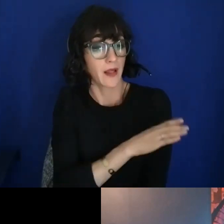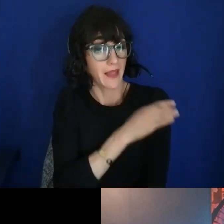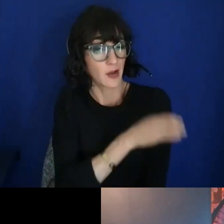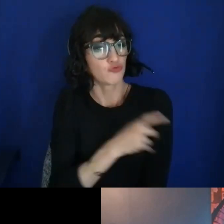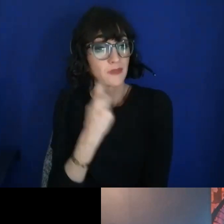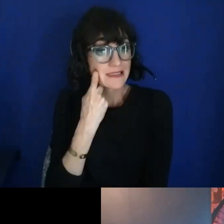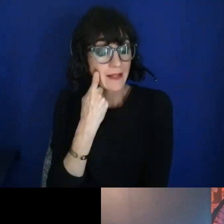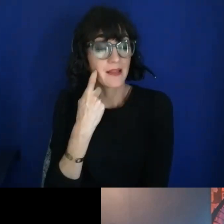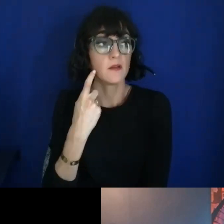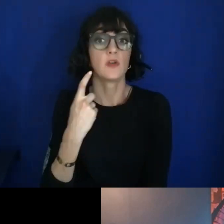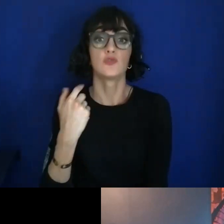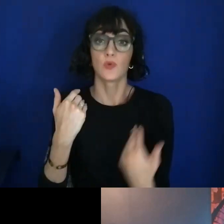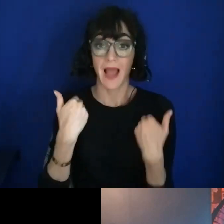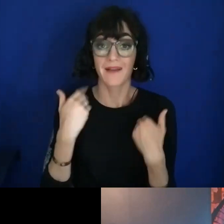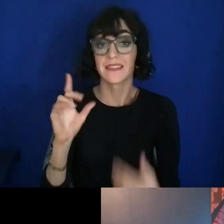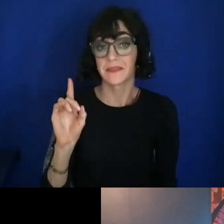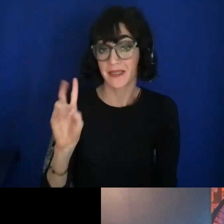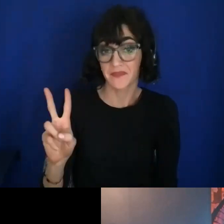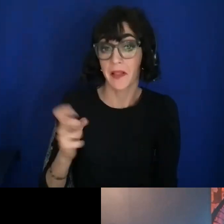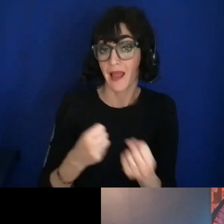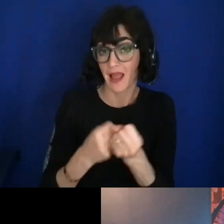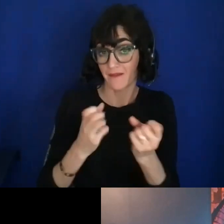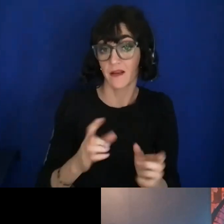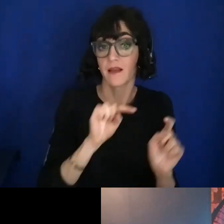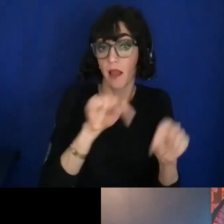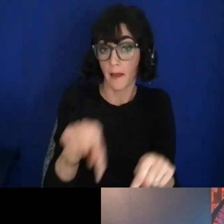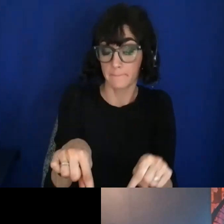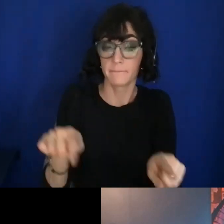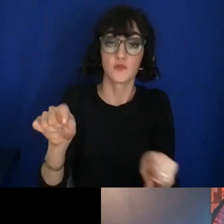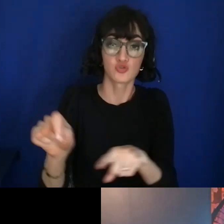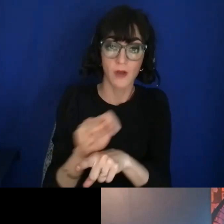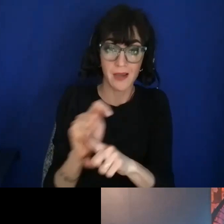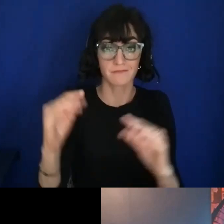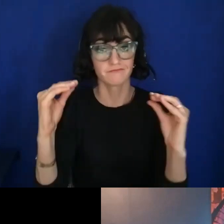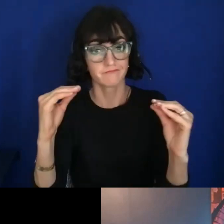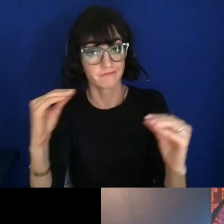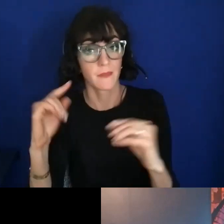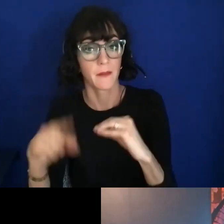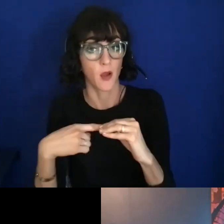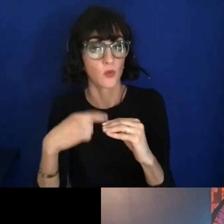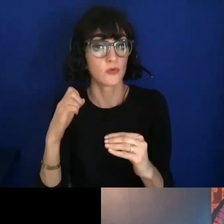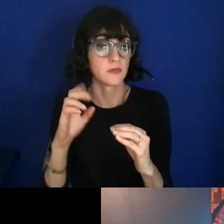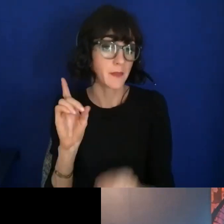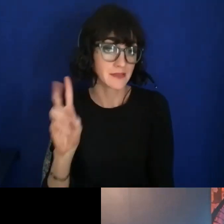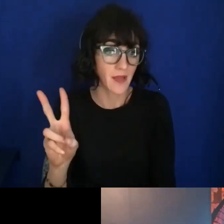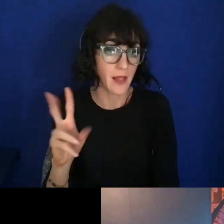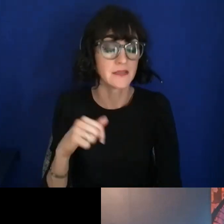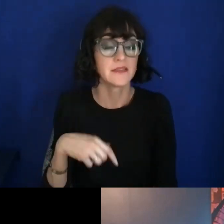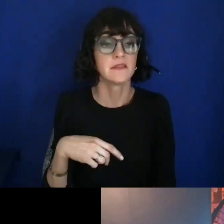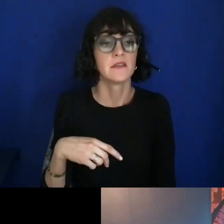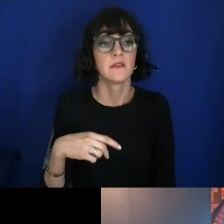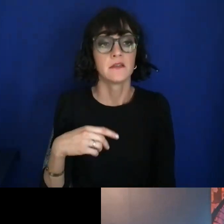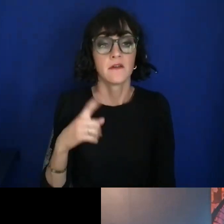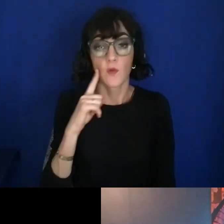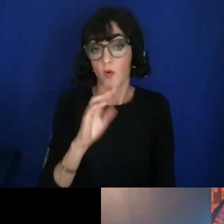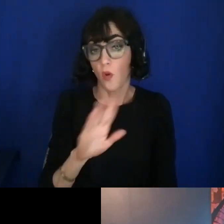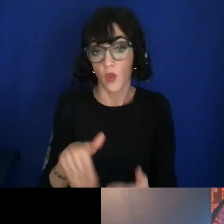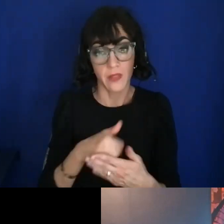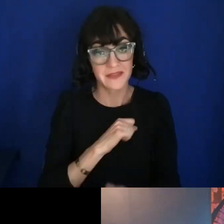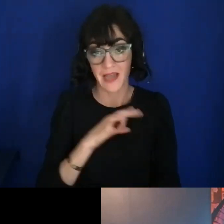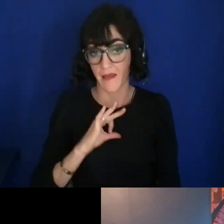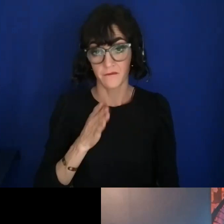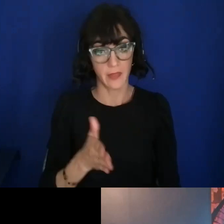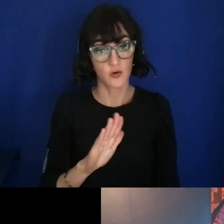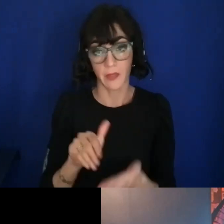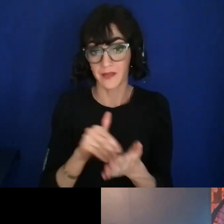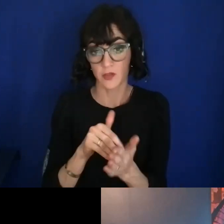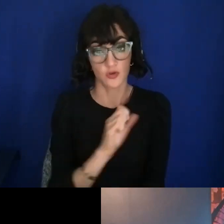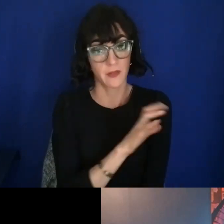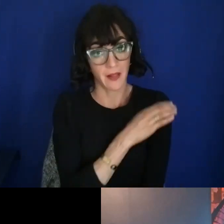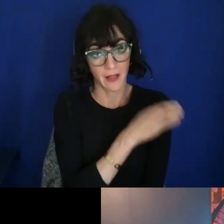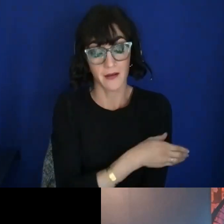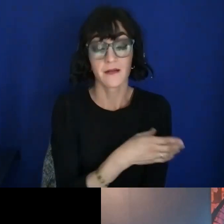come in and do a training on domestic violence um for the center staff and as well as work